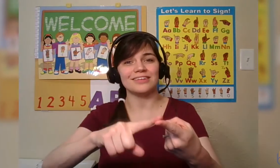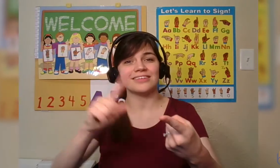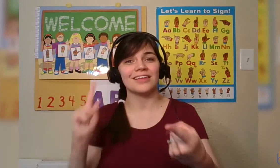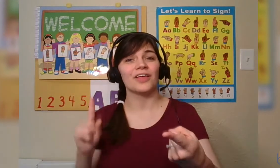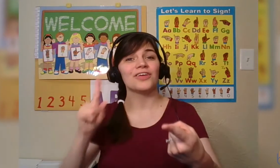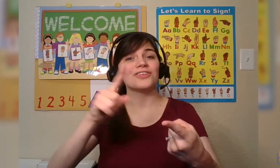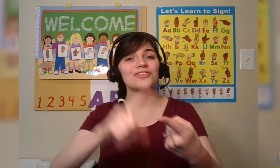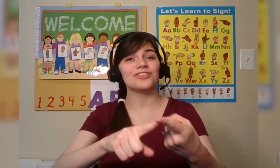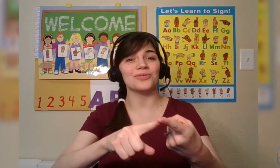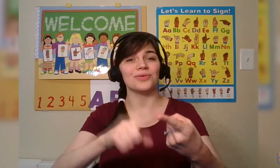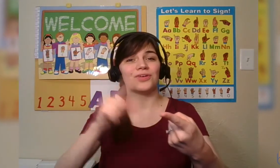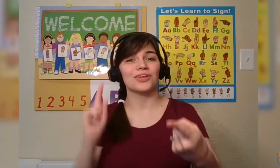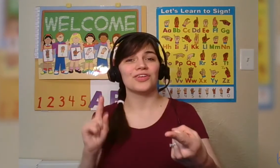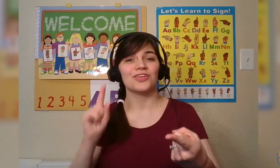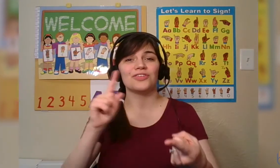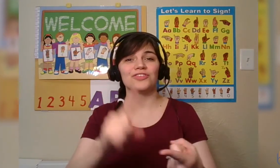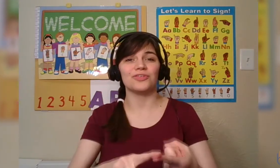To. To.